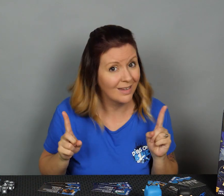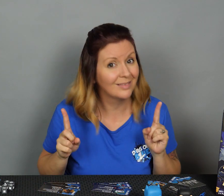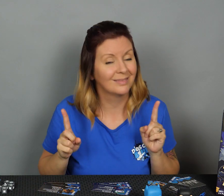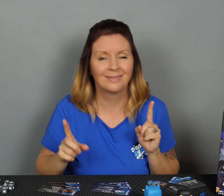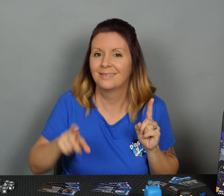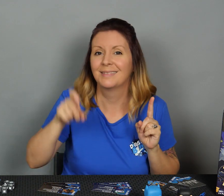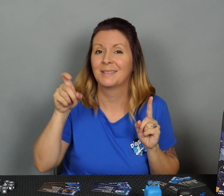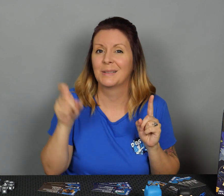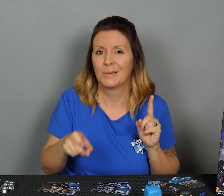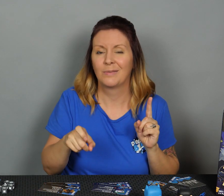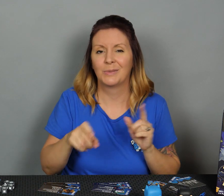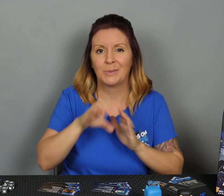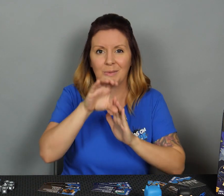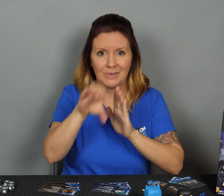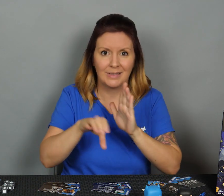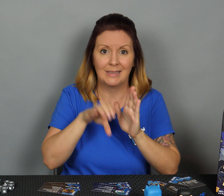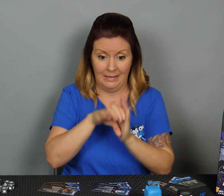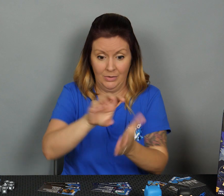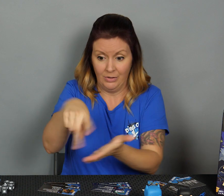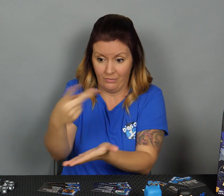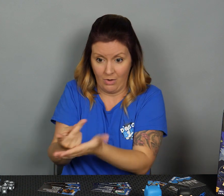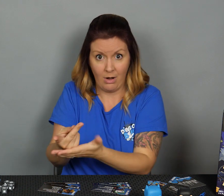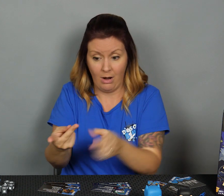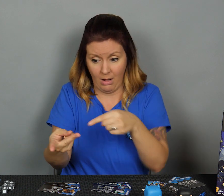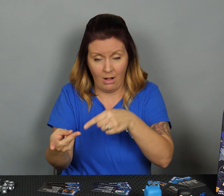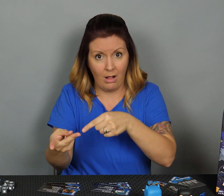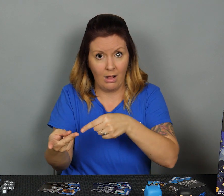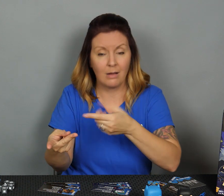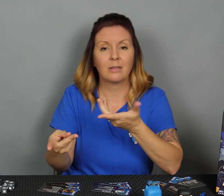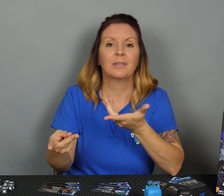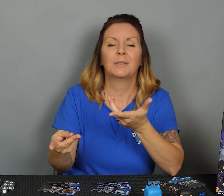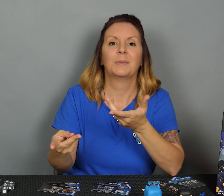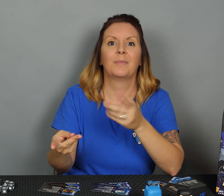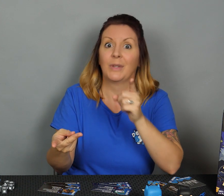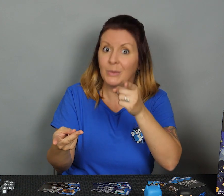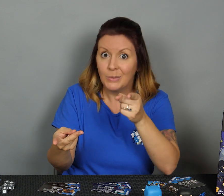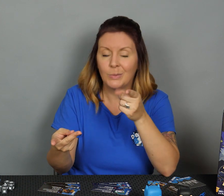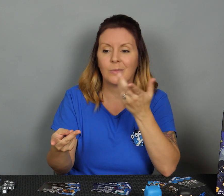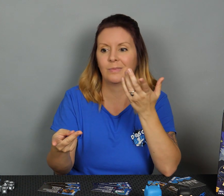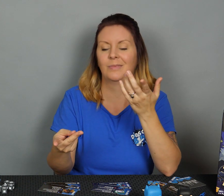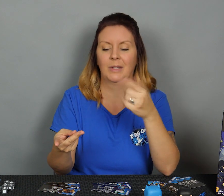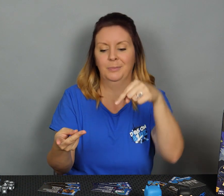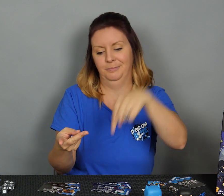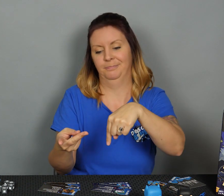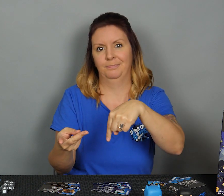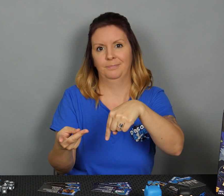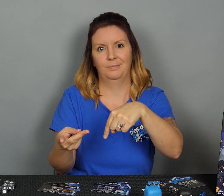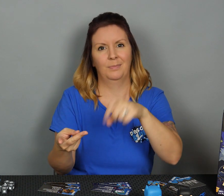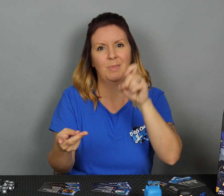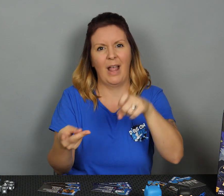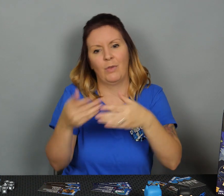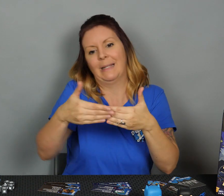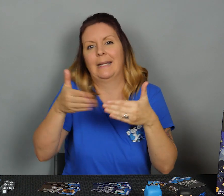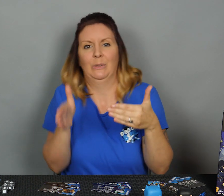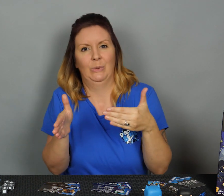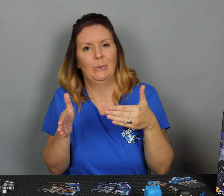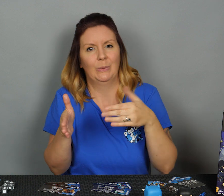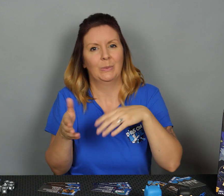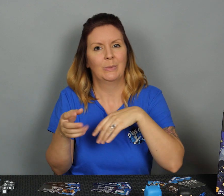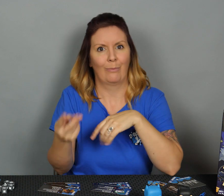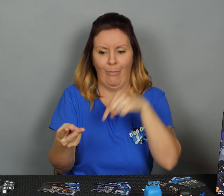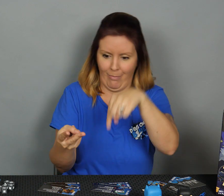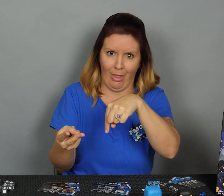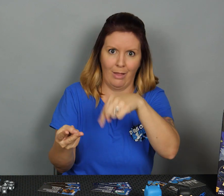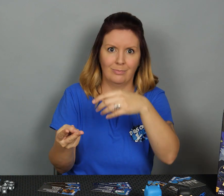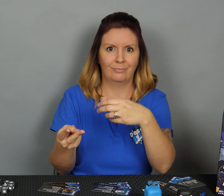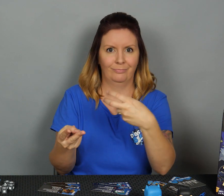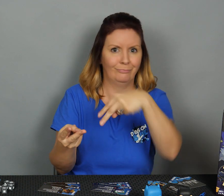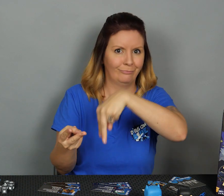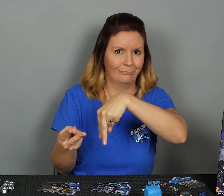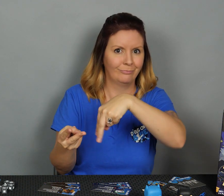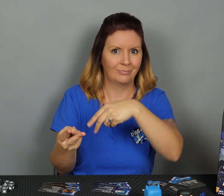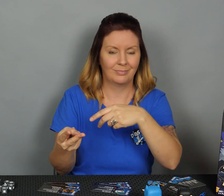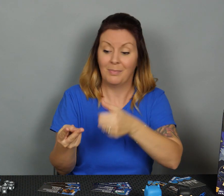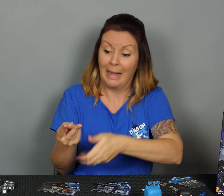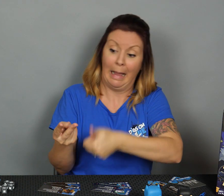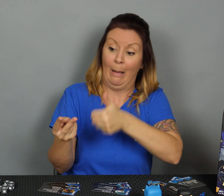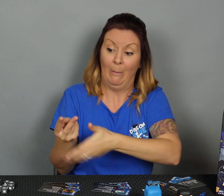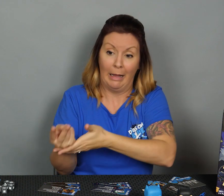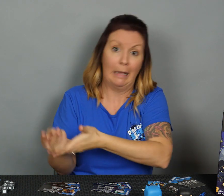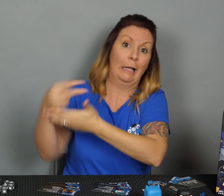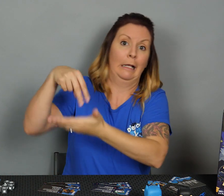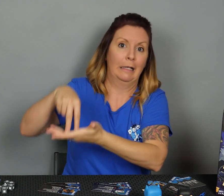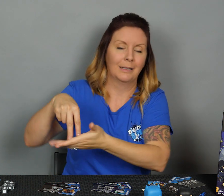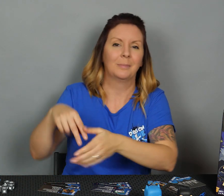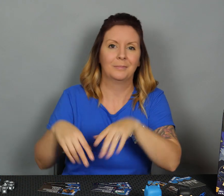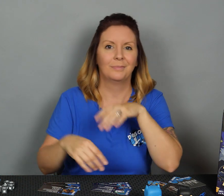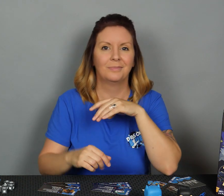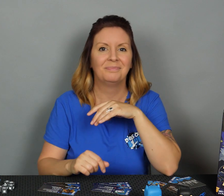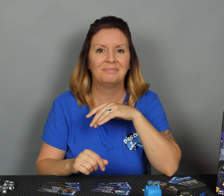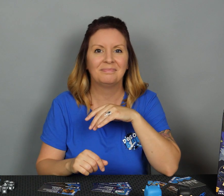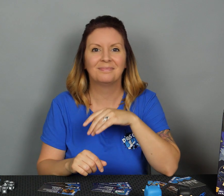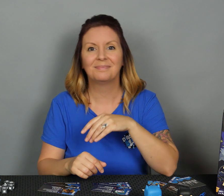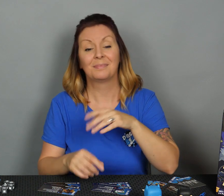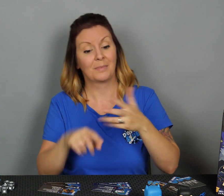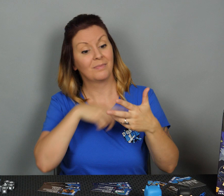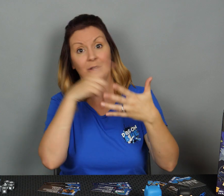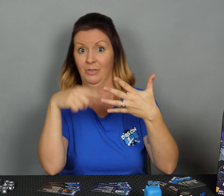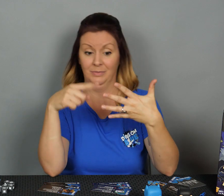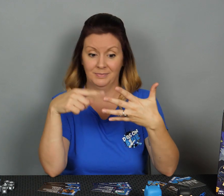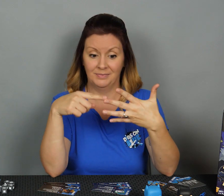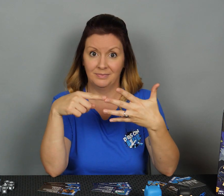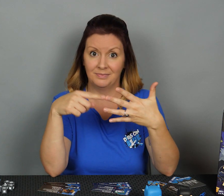But you need to be standing next to that fallen character in order to assist them.